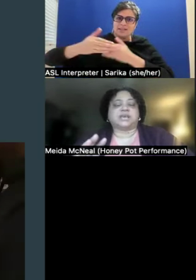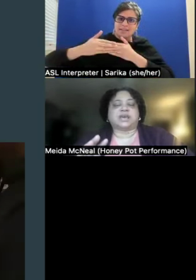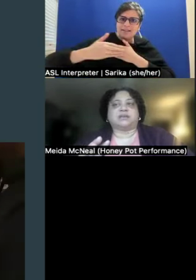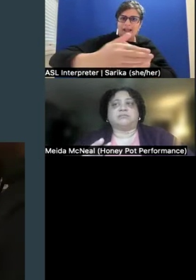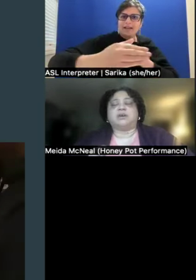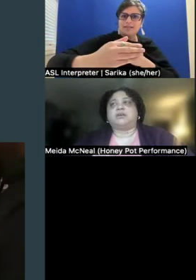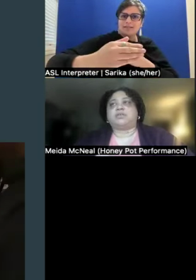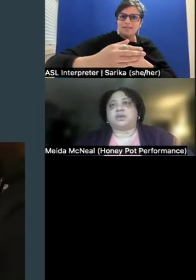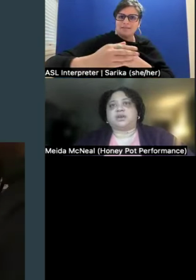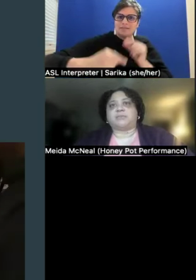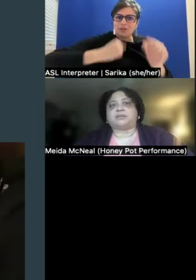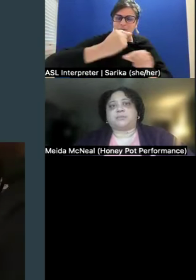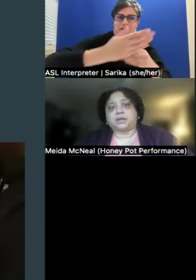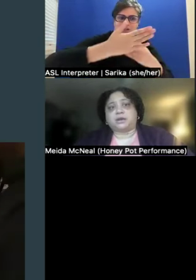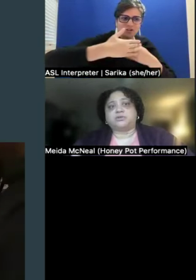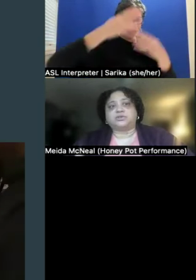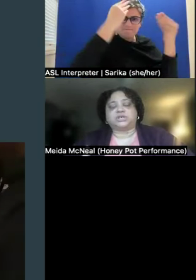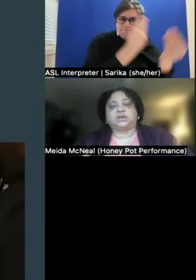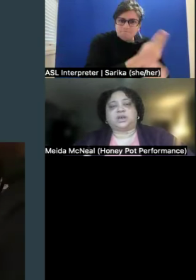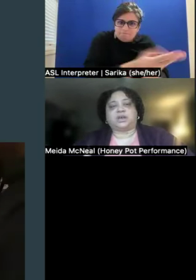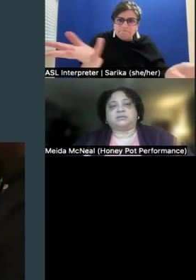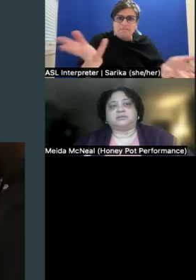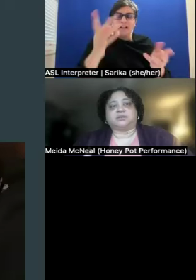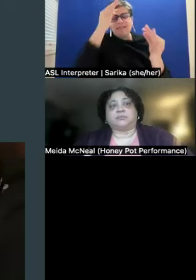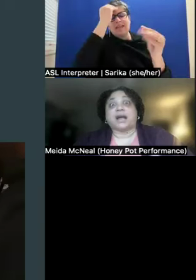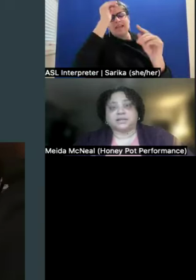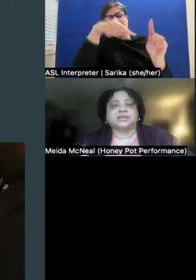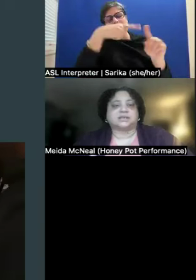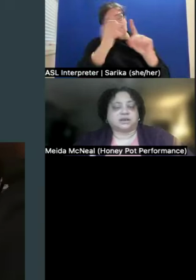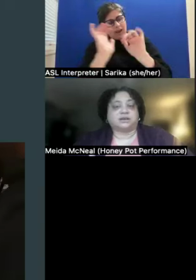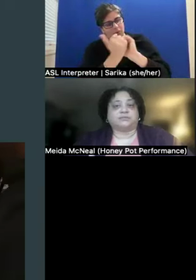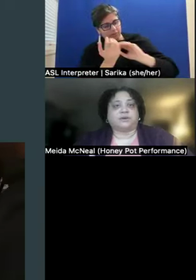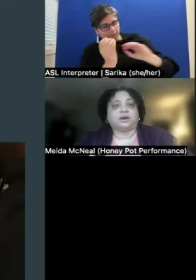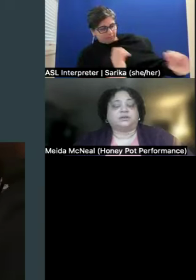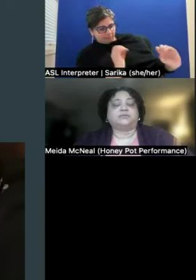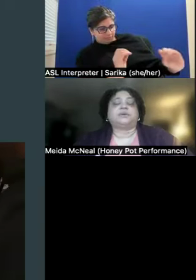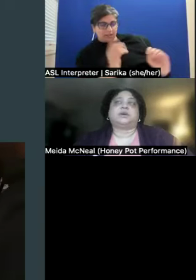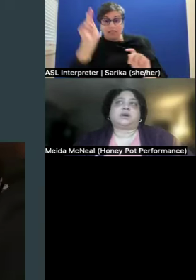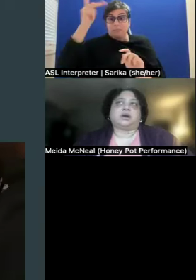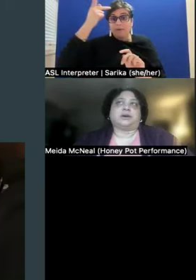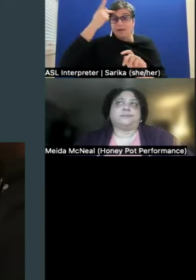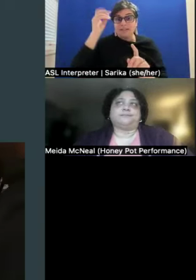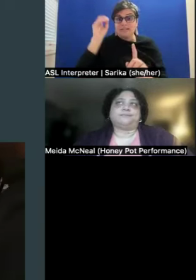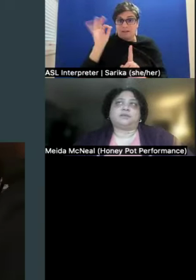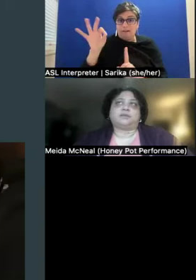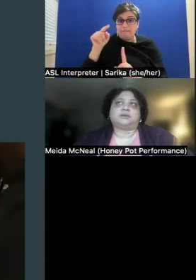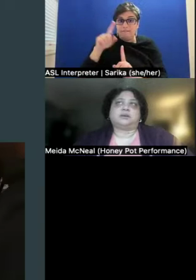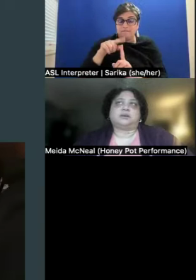and thinking about the pedagogy and the politics of, of,